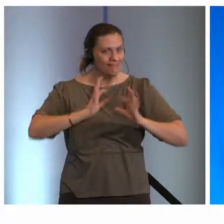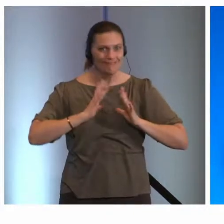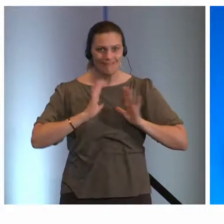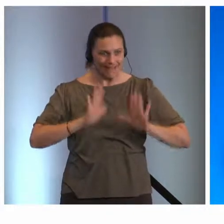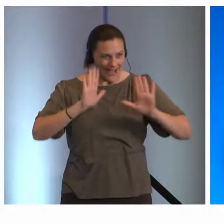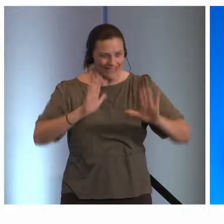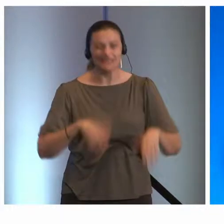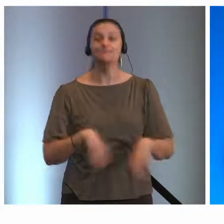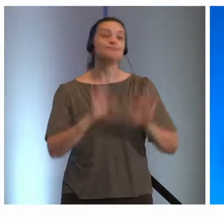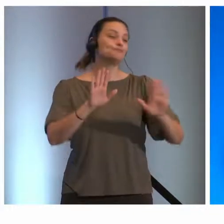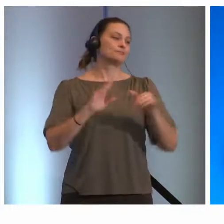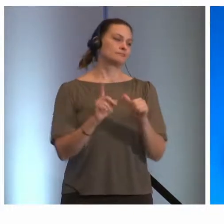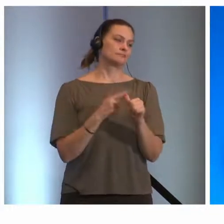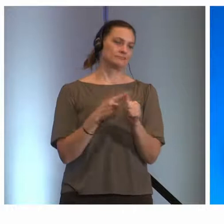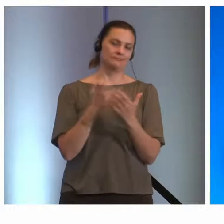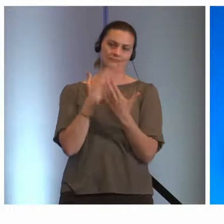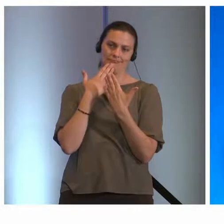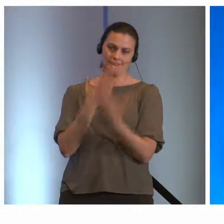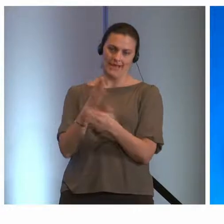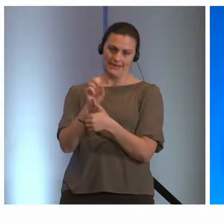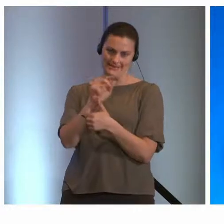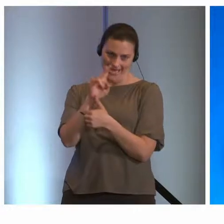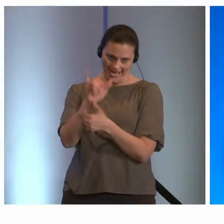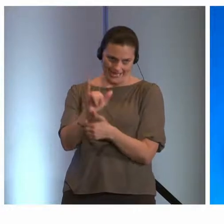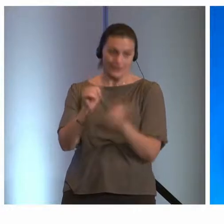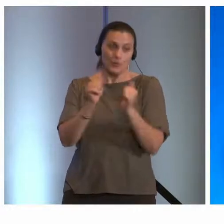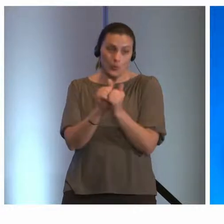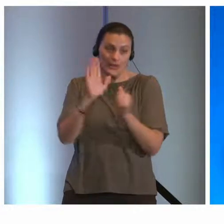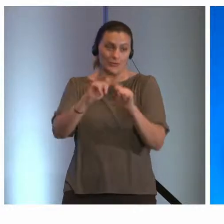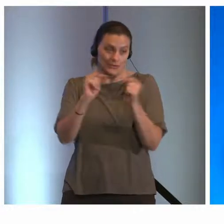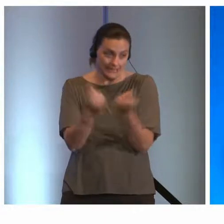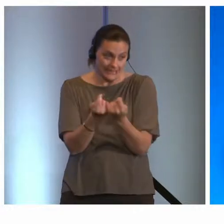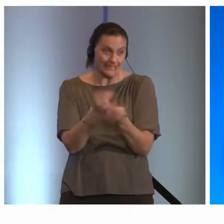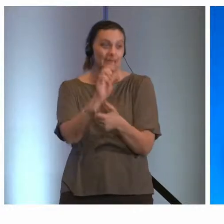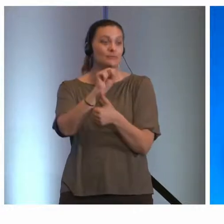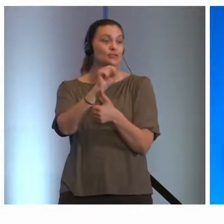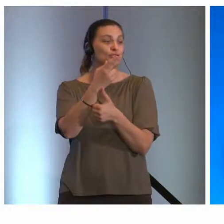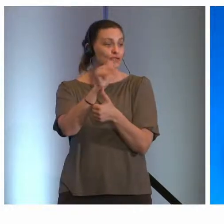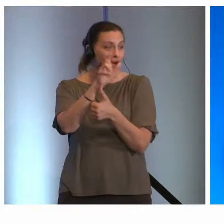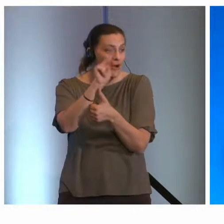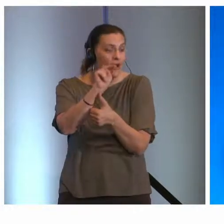that's excellent. So, first of all, we want to